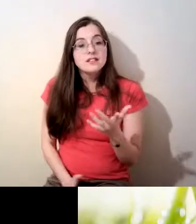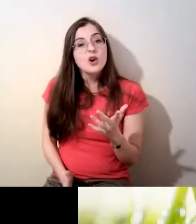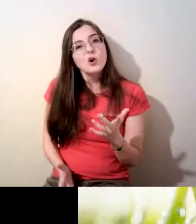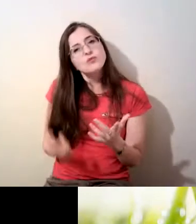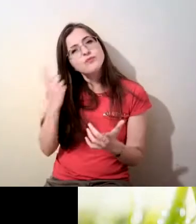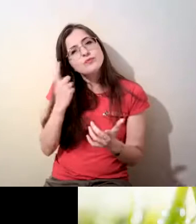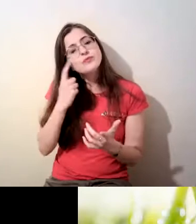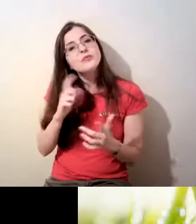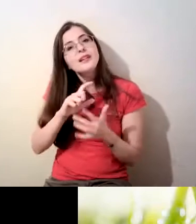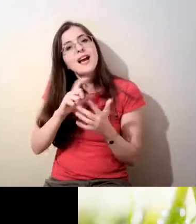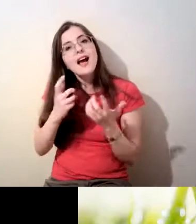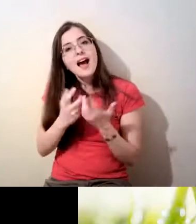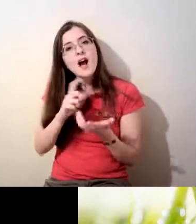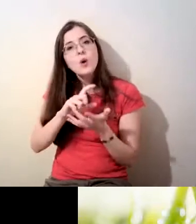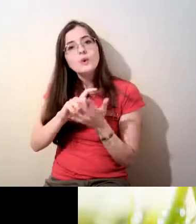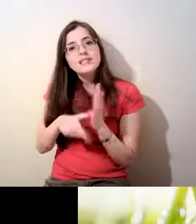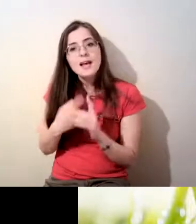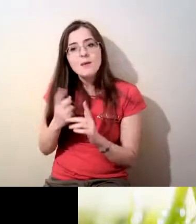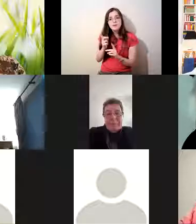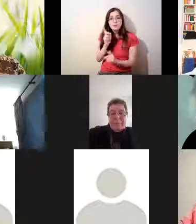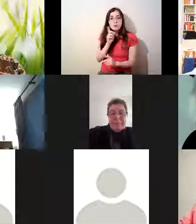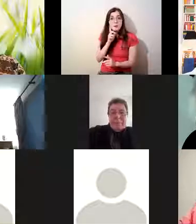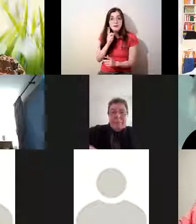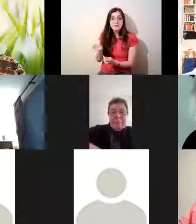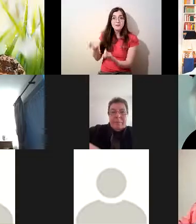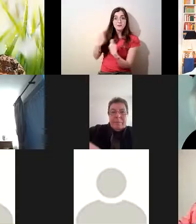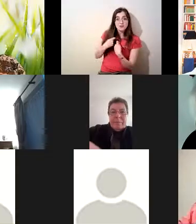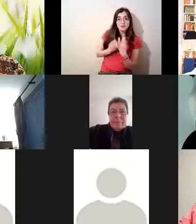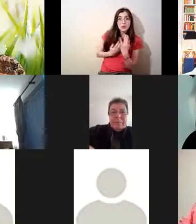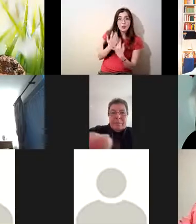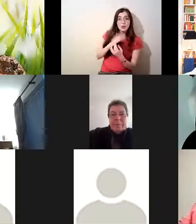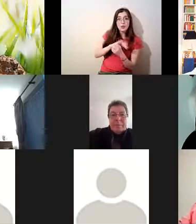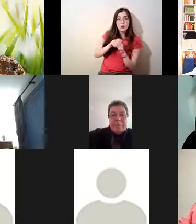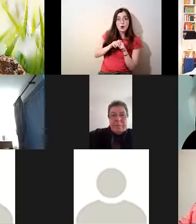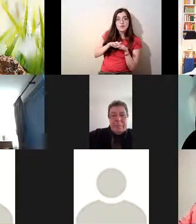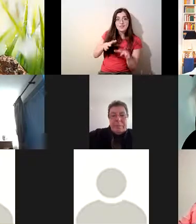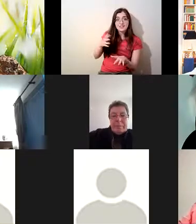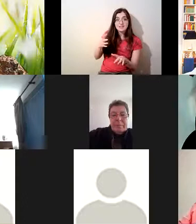have been treated during this covet 19 pandemic i mean in the uk we're six times more likely to die